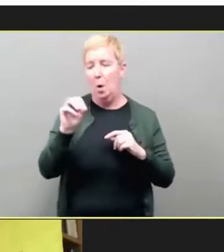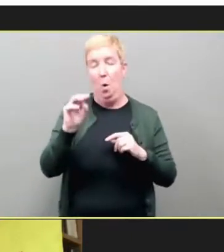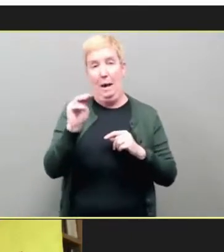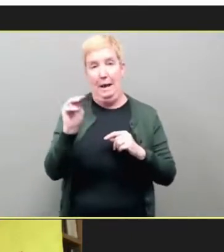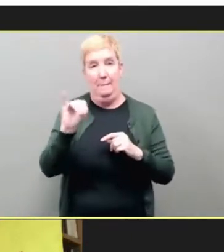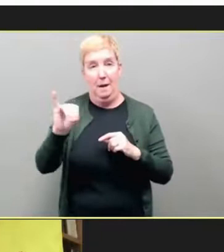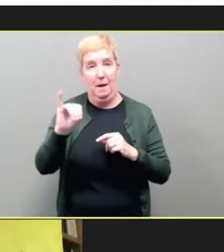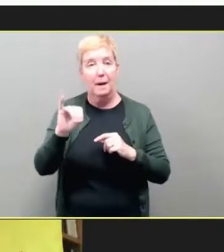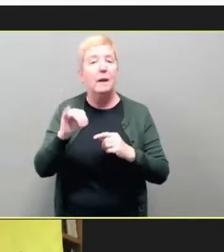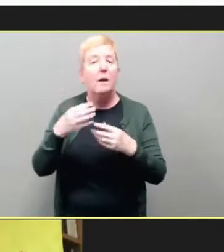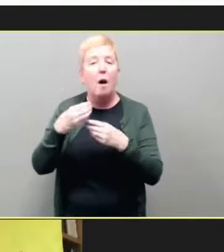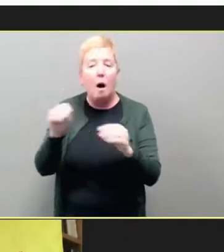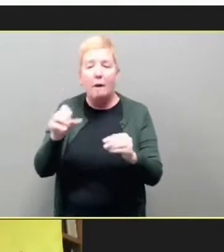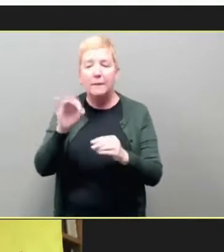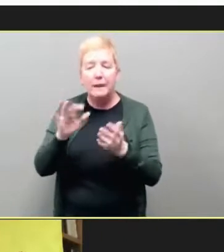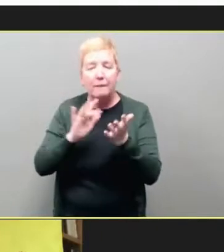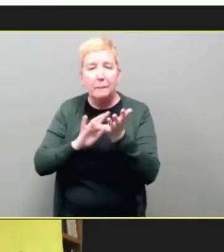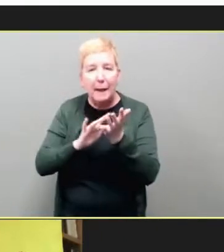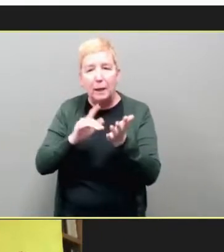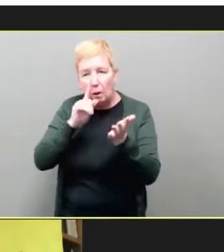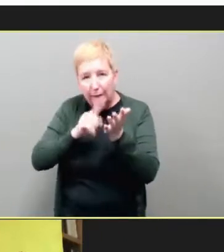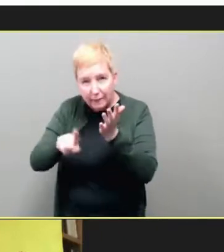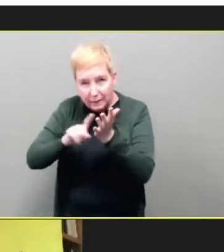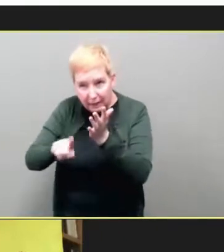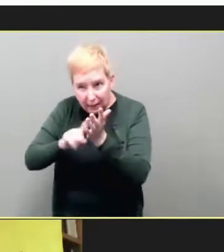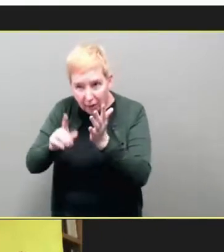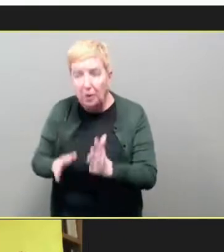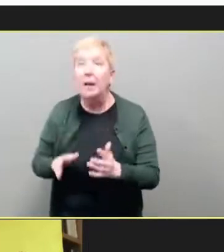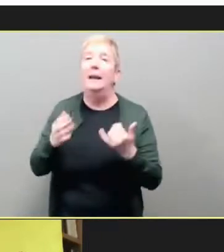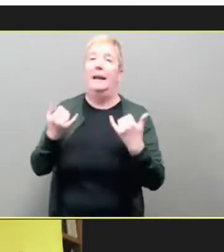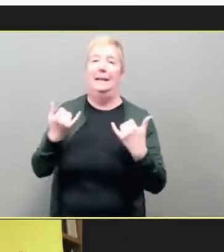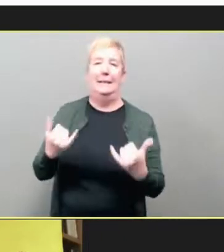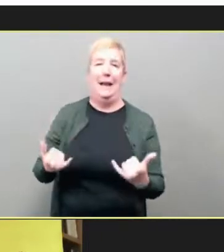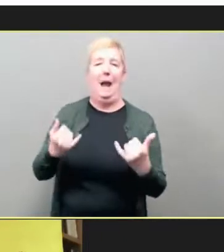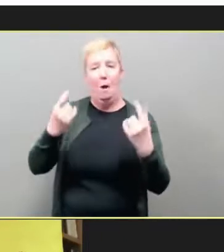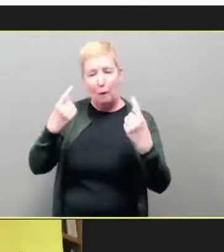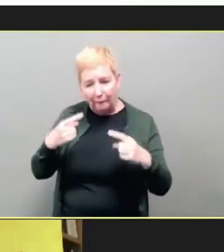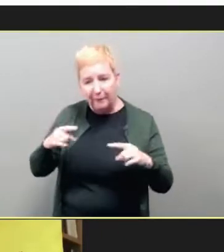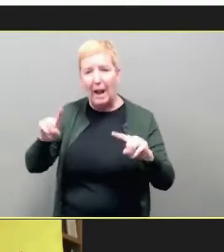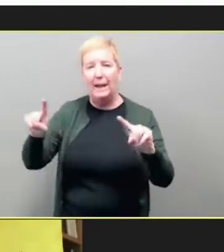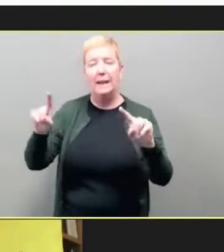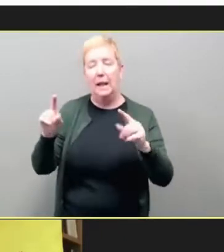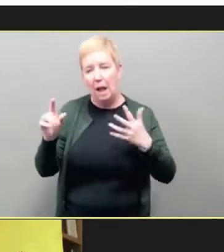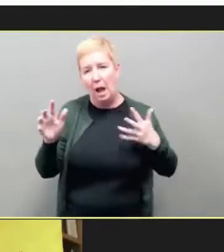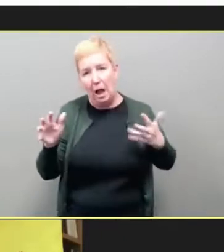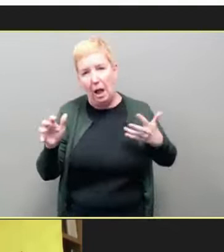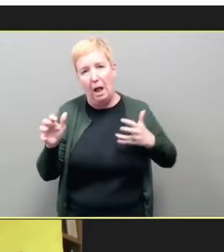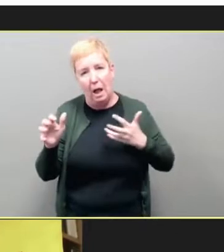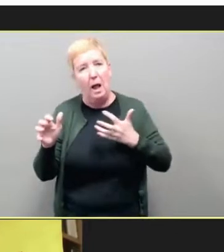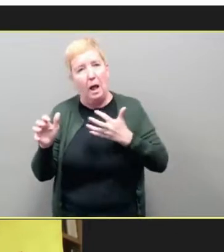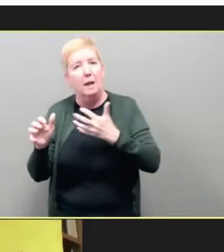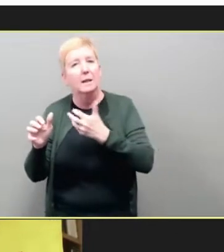investigator, is now finally getting through their backlog of uh managing